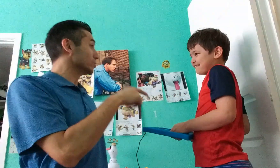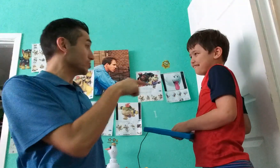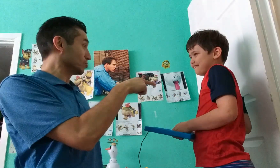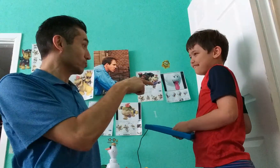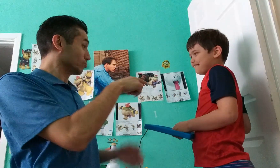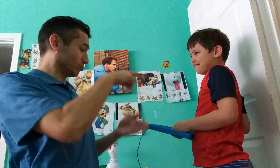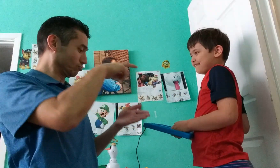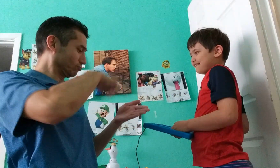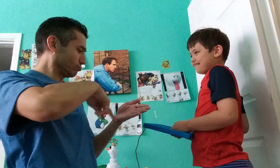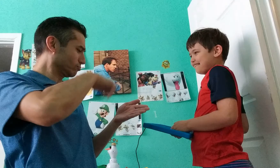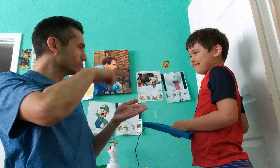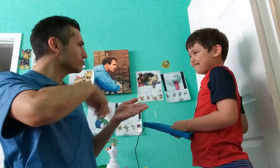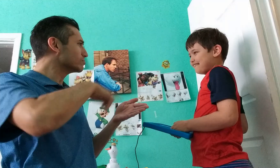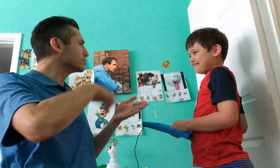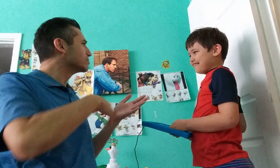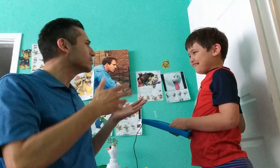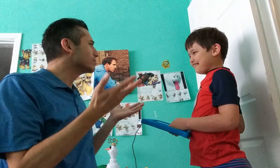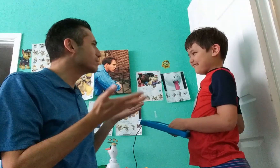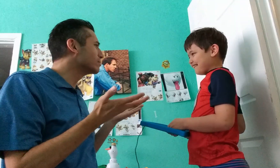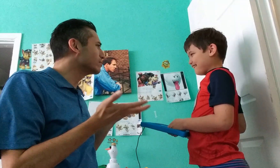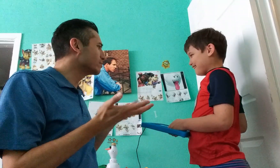YOU READING, WHAT?